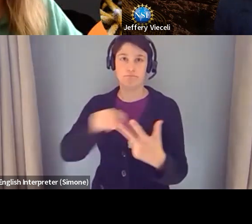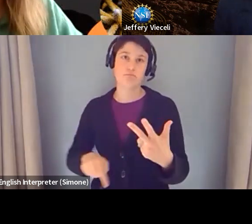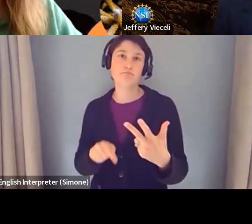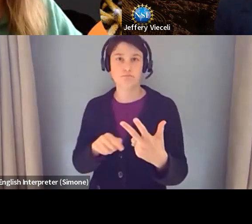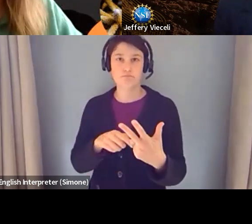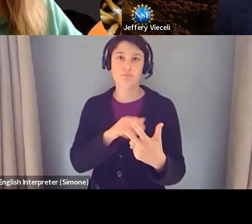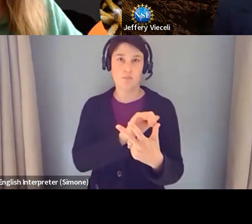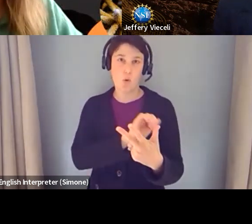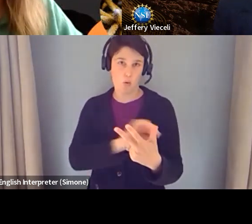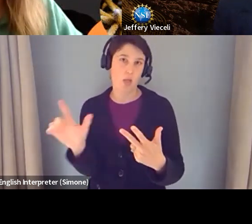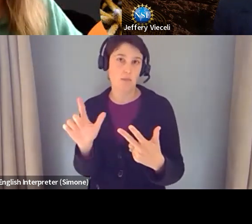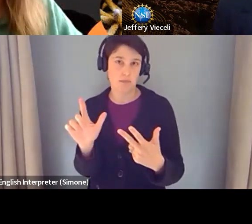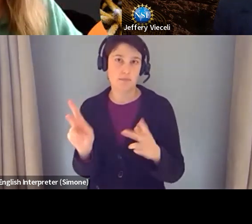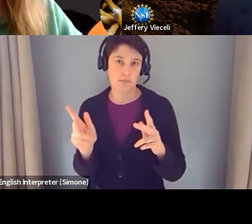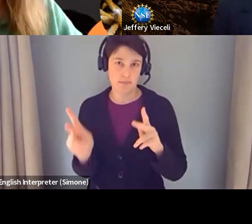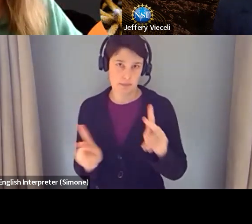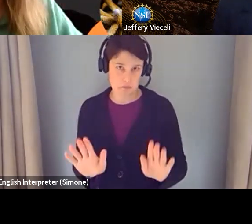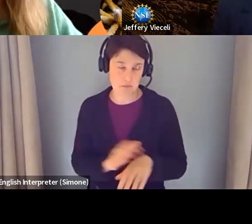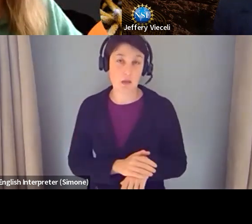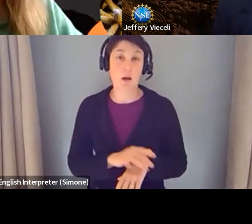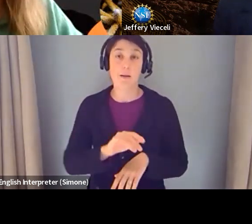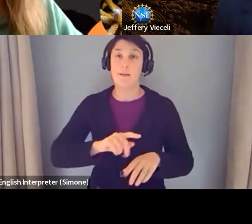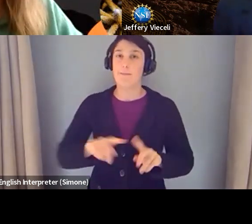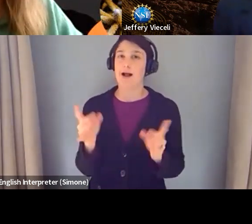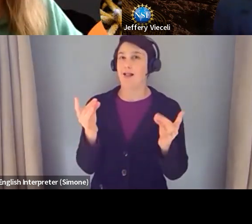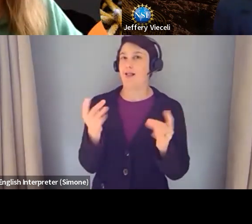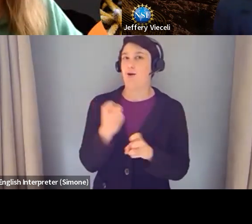But where it can get tricky, as you said Jeremy, the spider web effect,